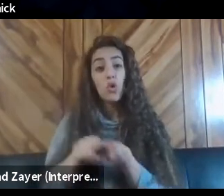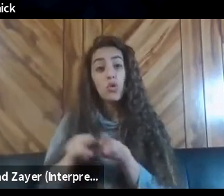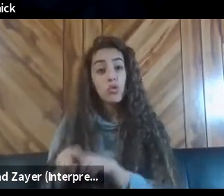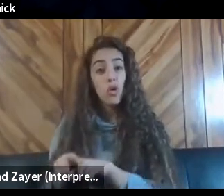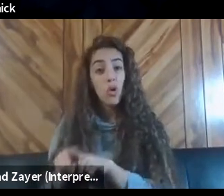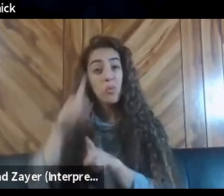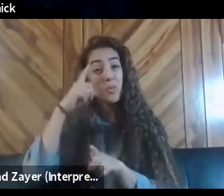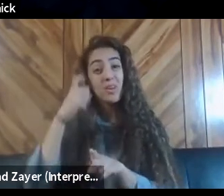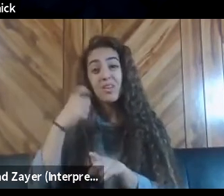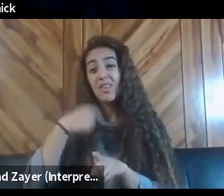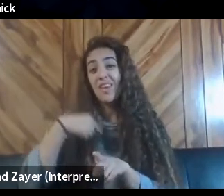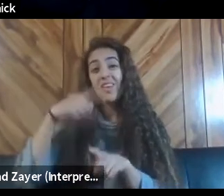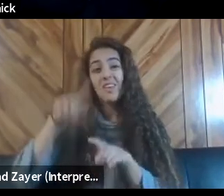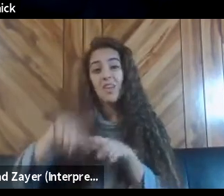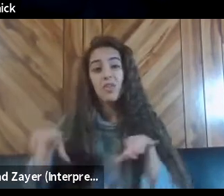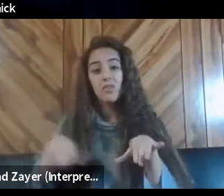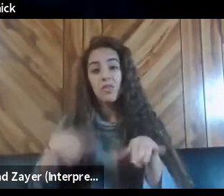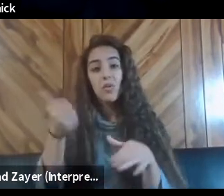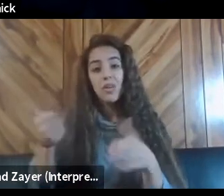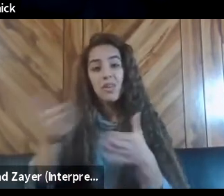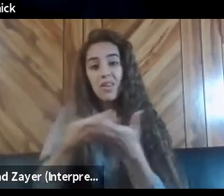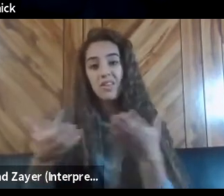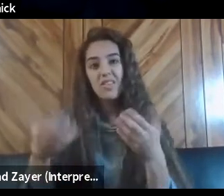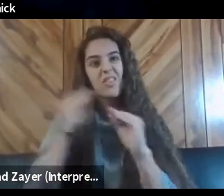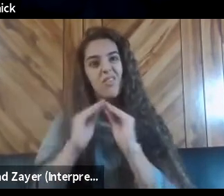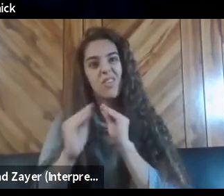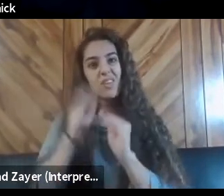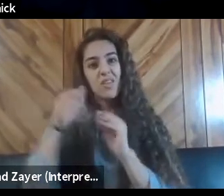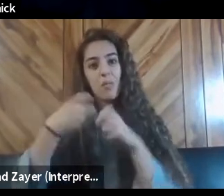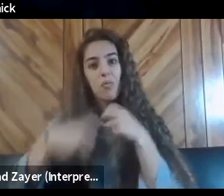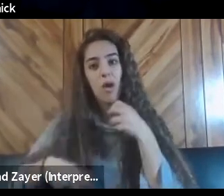do to fix it. Because the problem is that other people